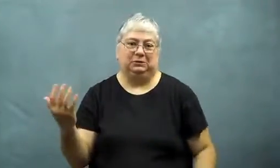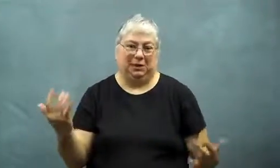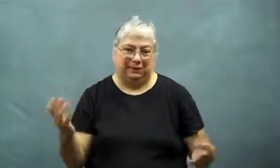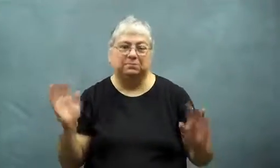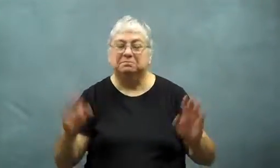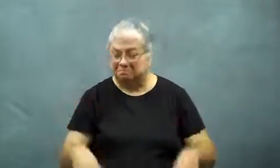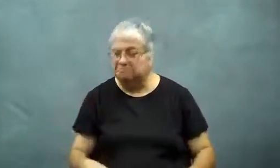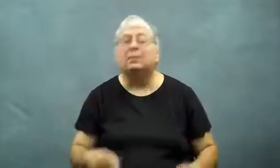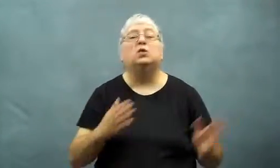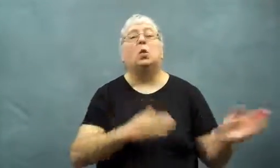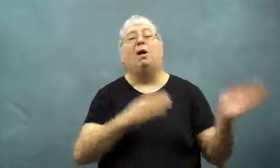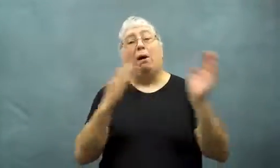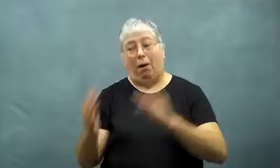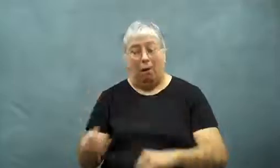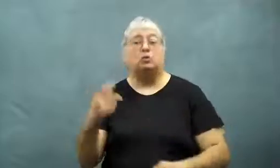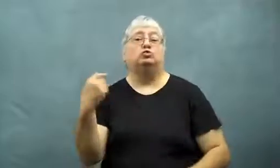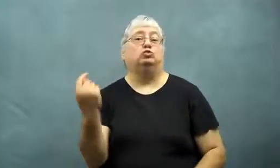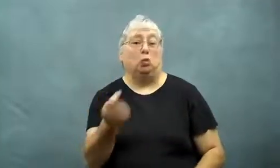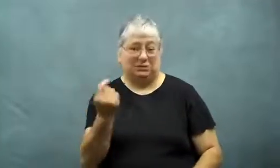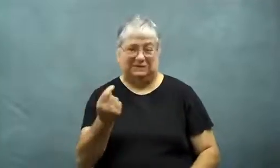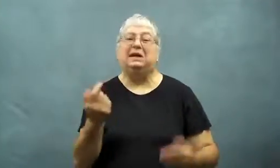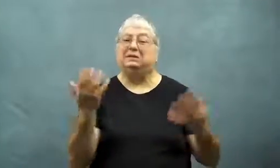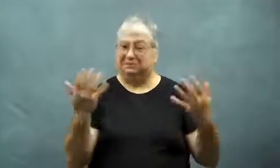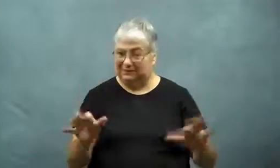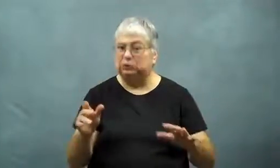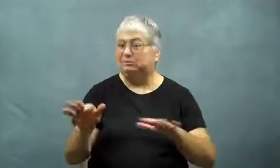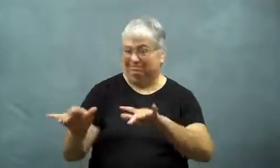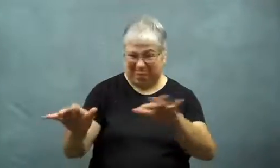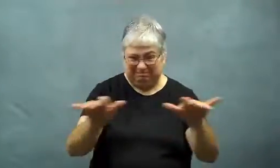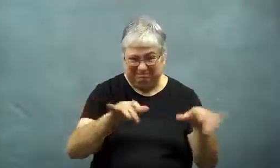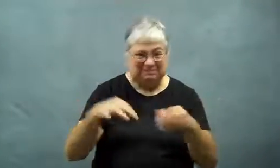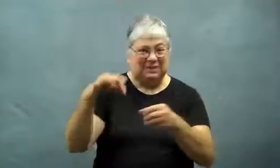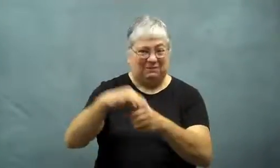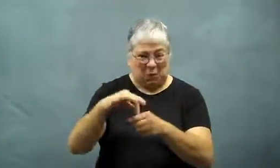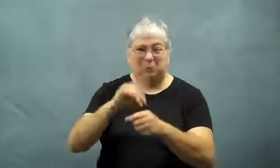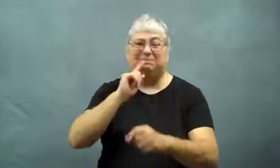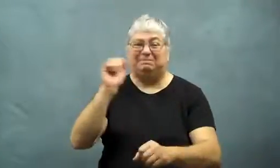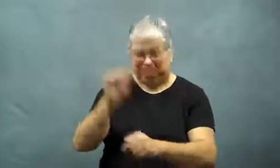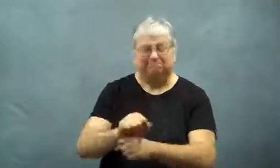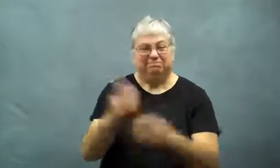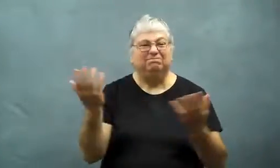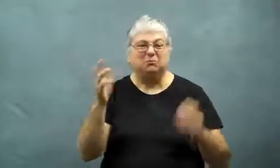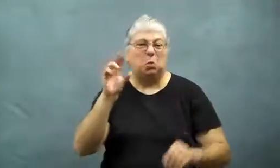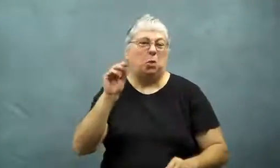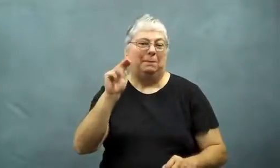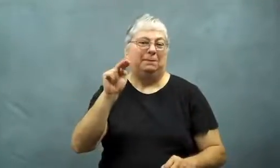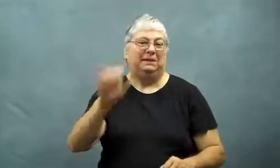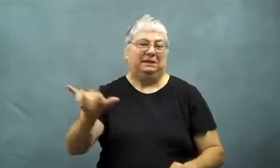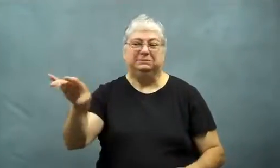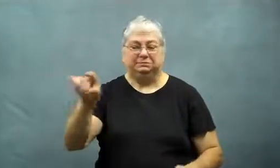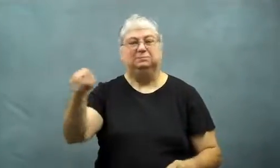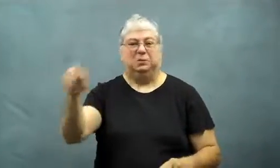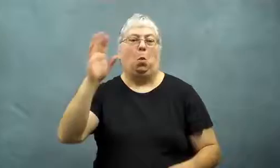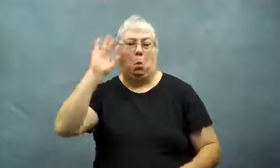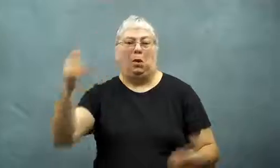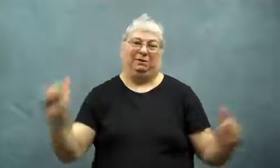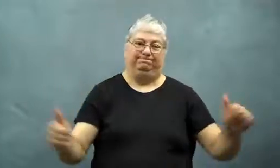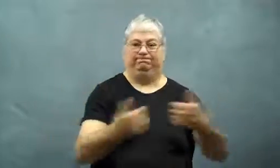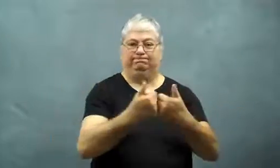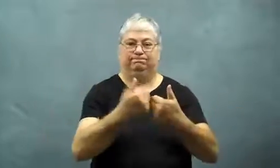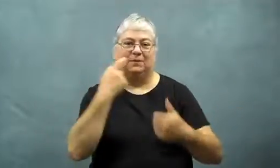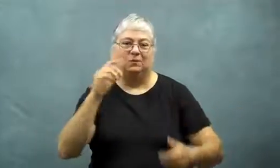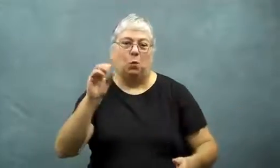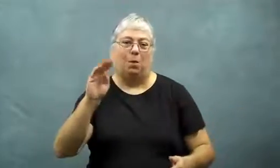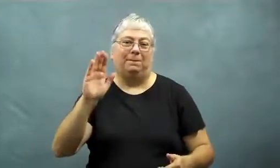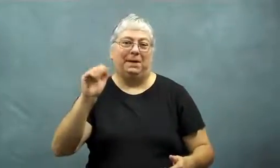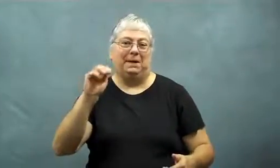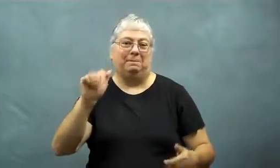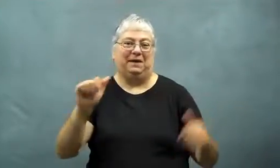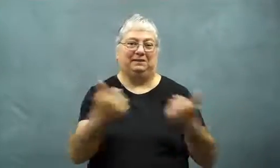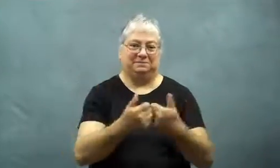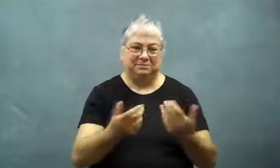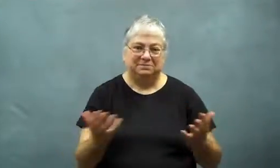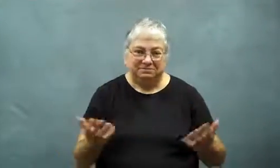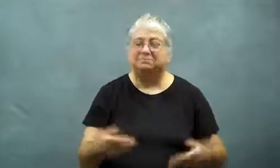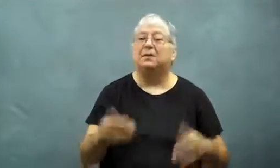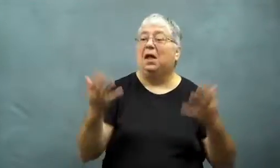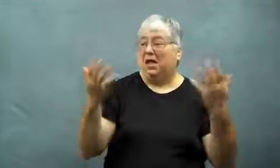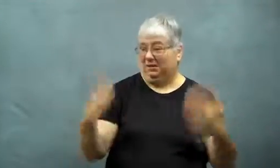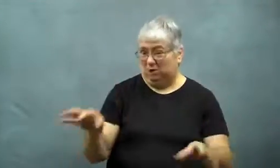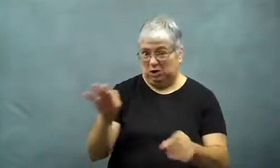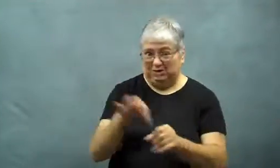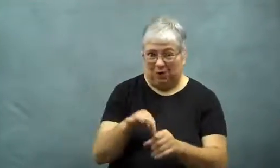Tuesday, Romney was officially chosen to run against Obama.